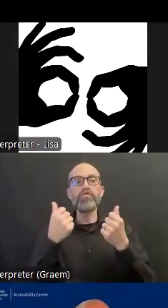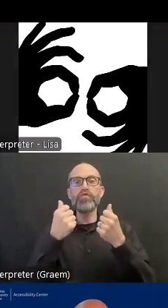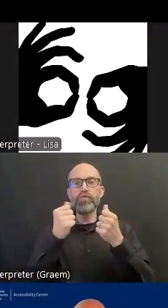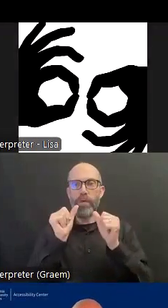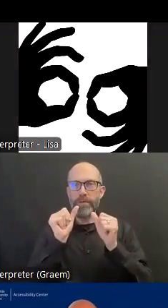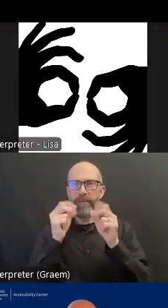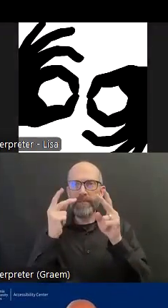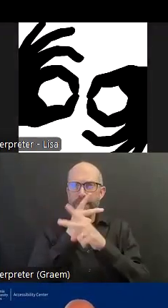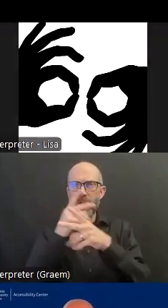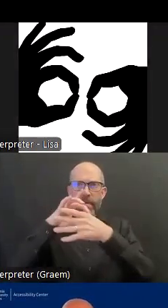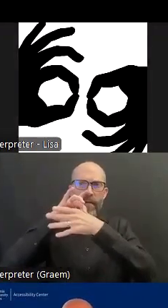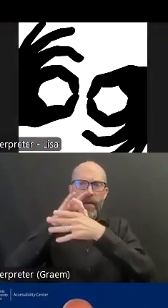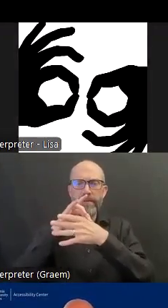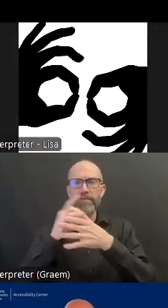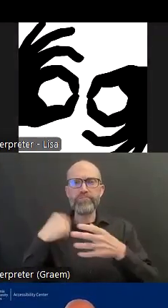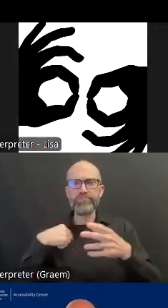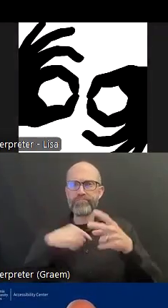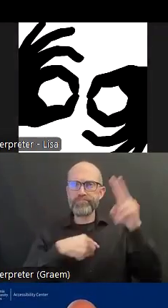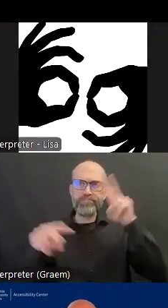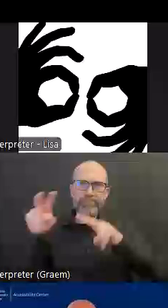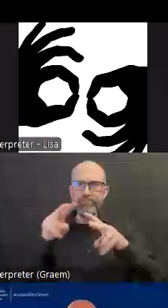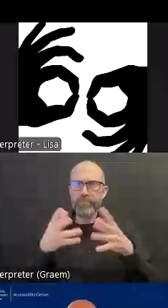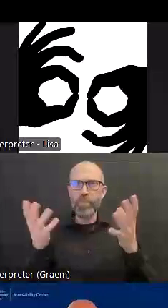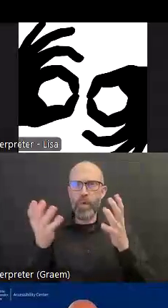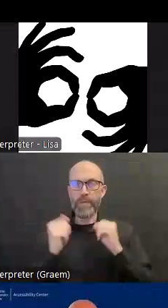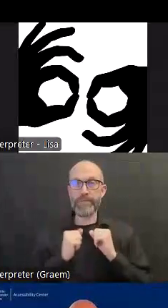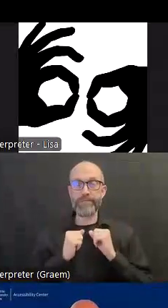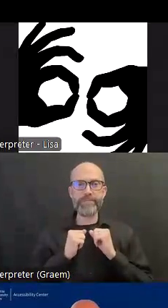What is it that we're looking at? And assess the information that's